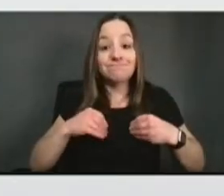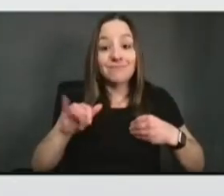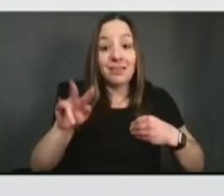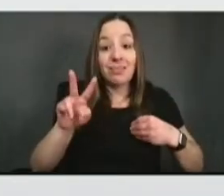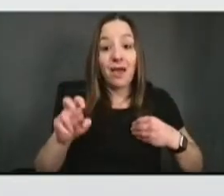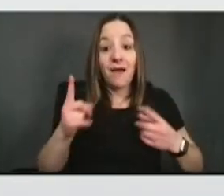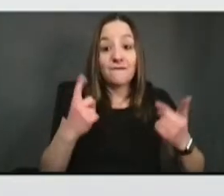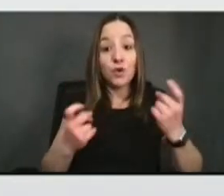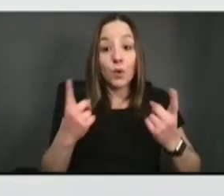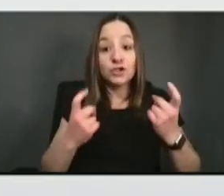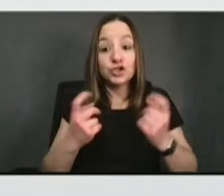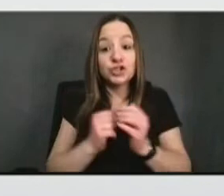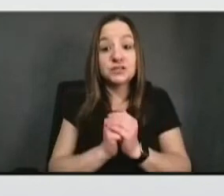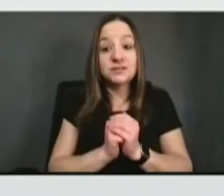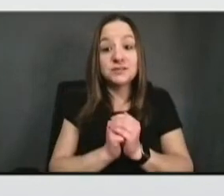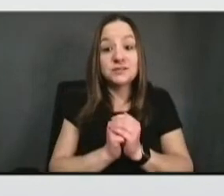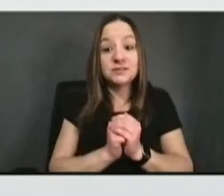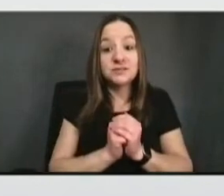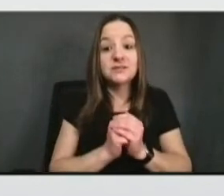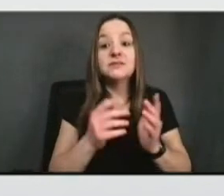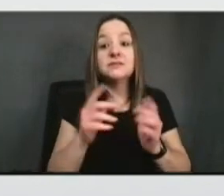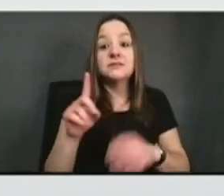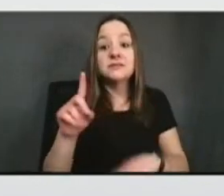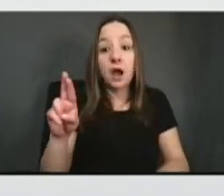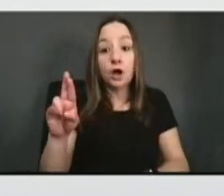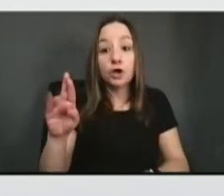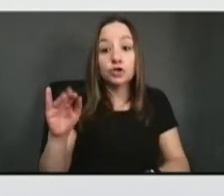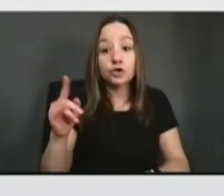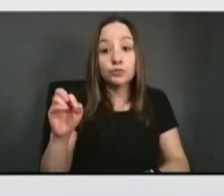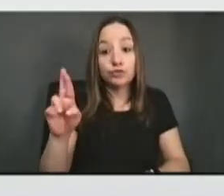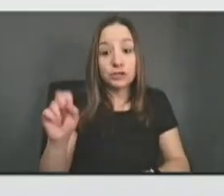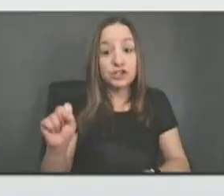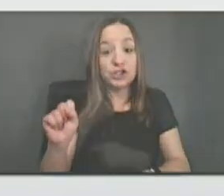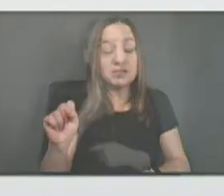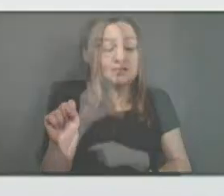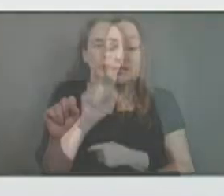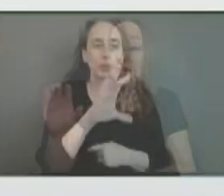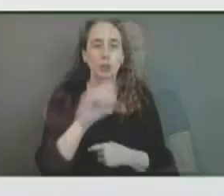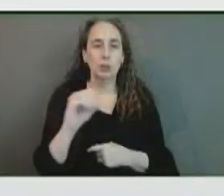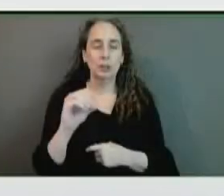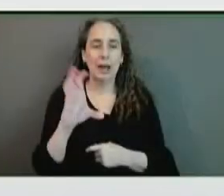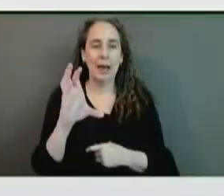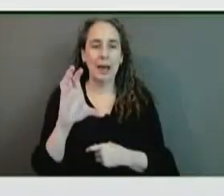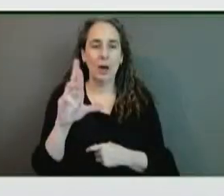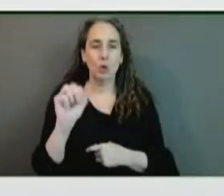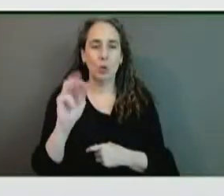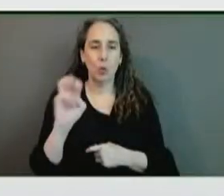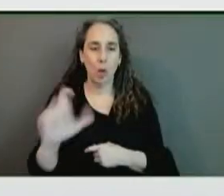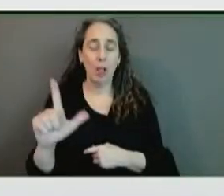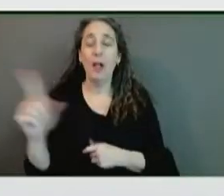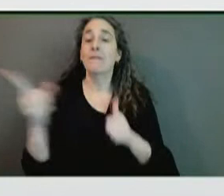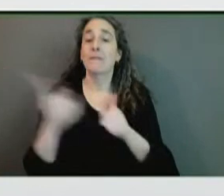the point now where we can start taking some of our live questions. And Dr Bridges and